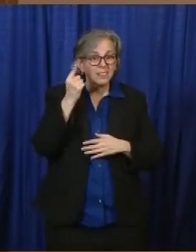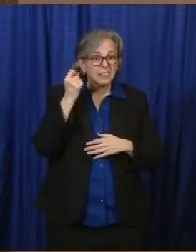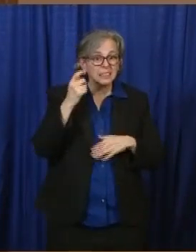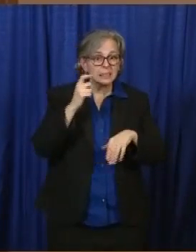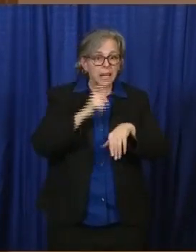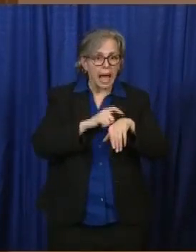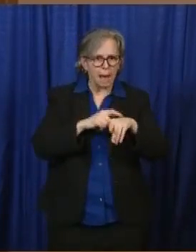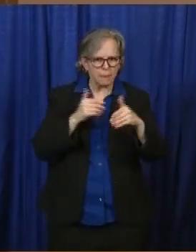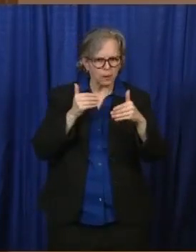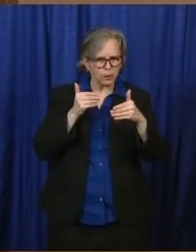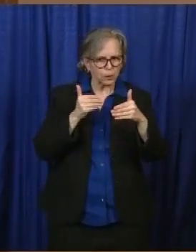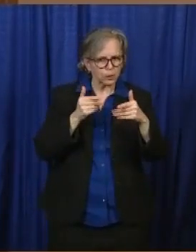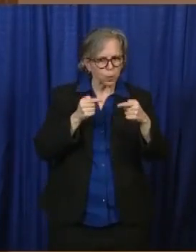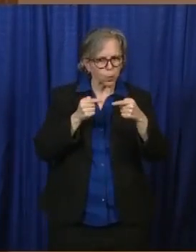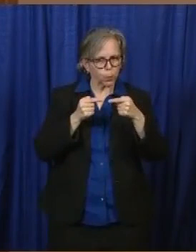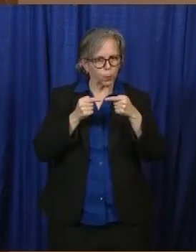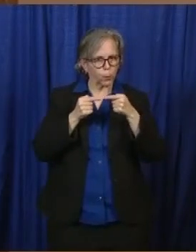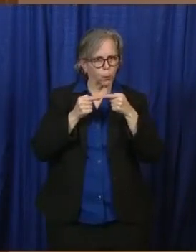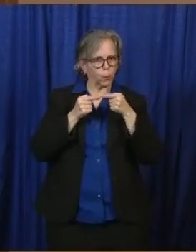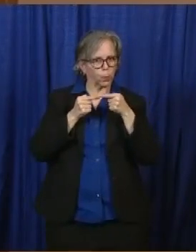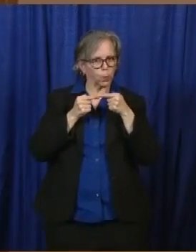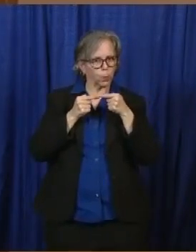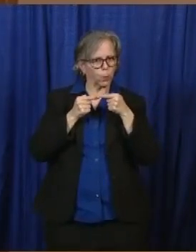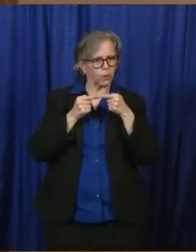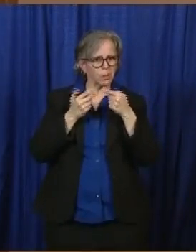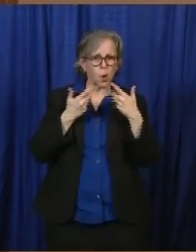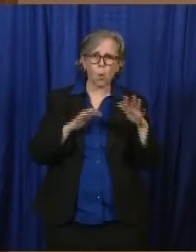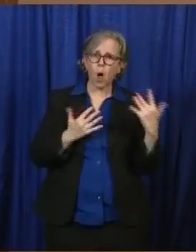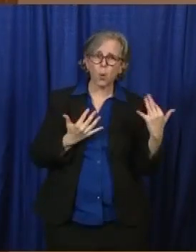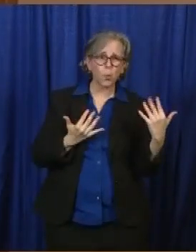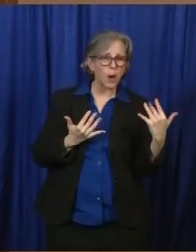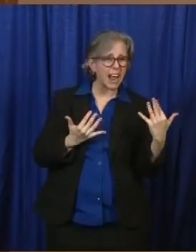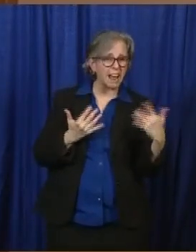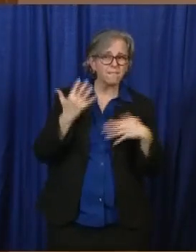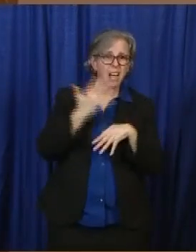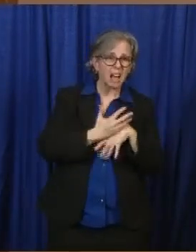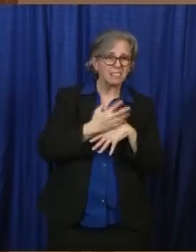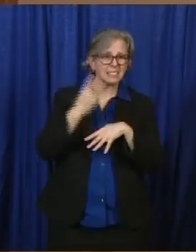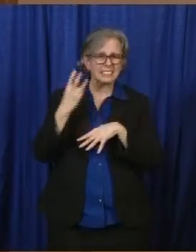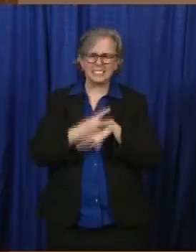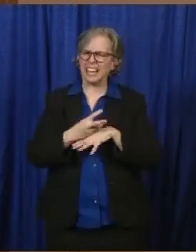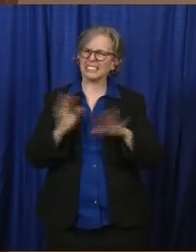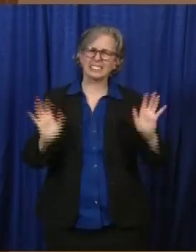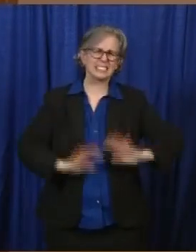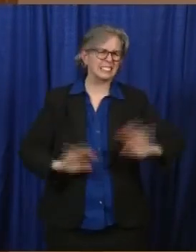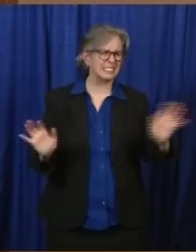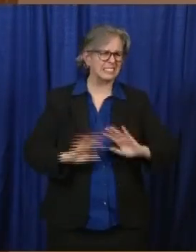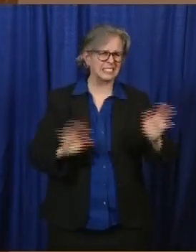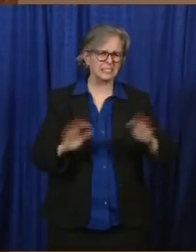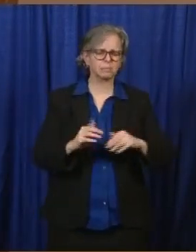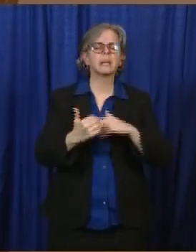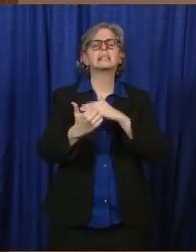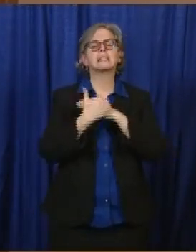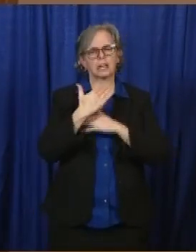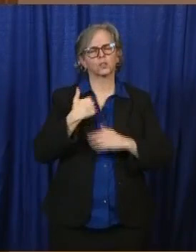ALSO SEND IT TO MY LAB ALL HAD DEPARTMENT OF HEALTH. IT IS ON OUR WEBSITE. WE CAN GET THAT RENT FOR YOU IN